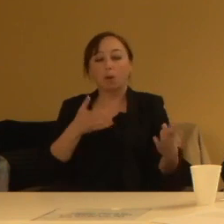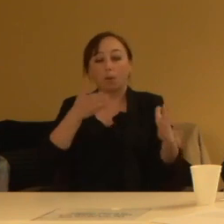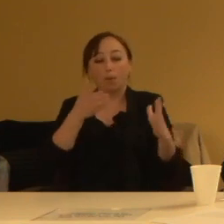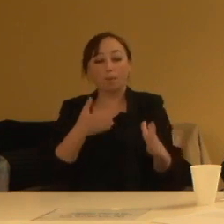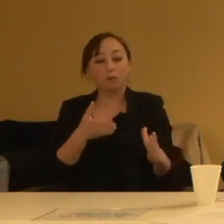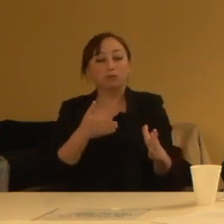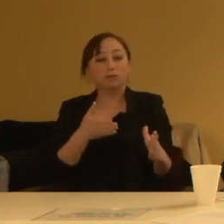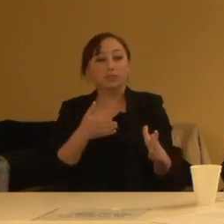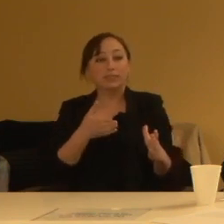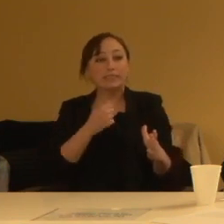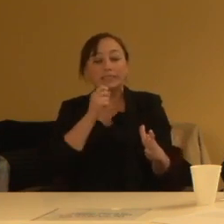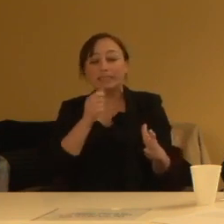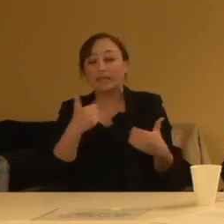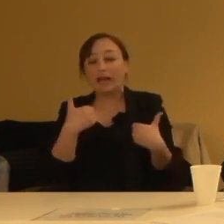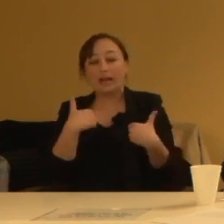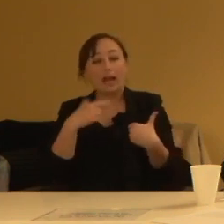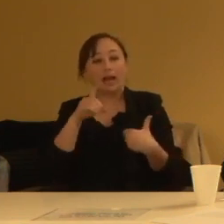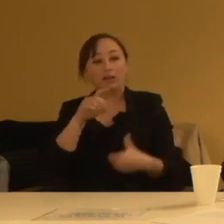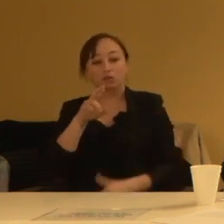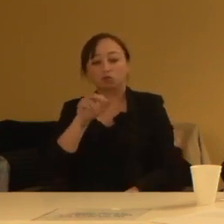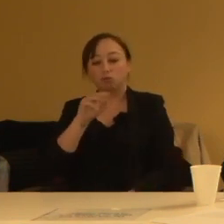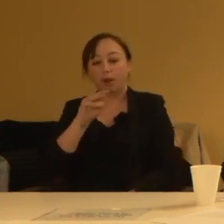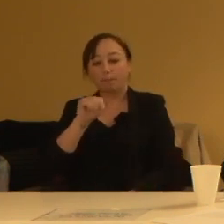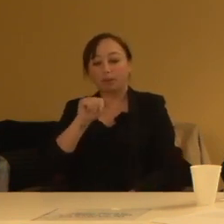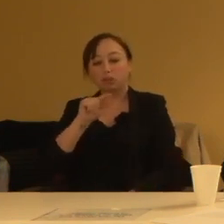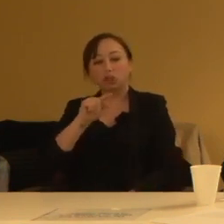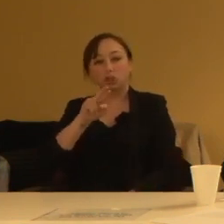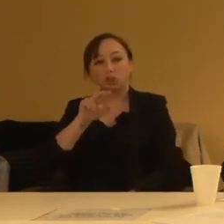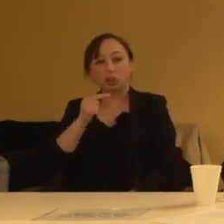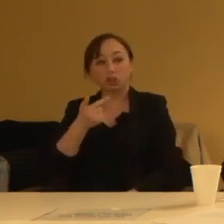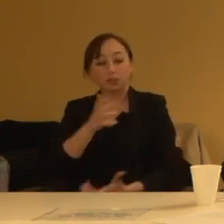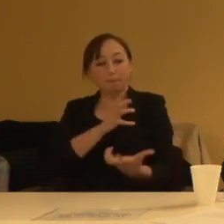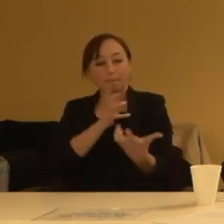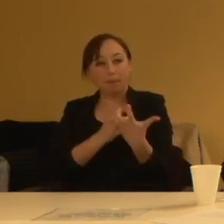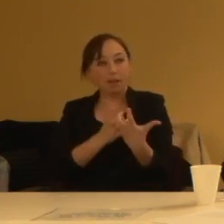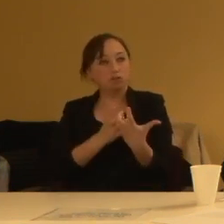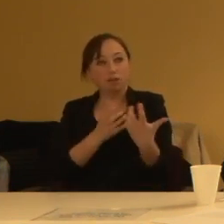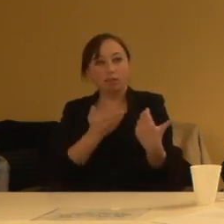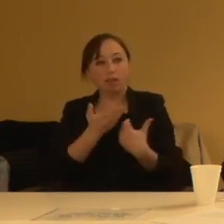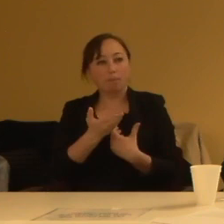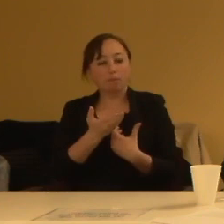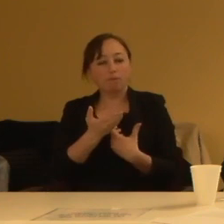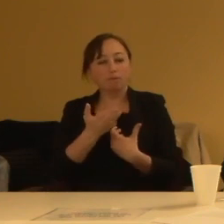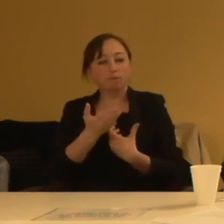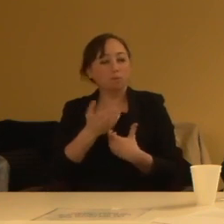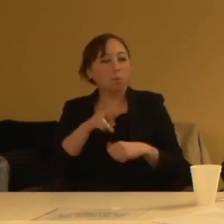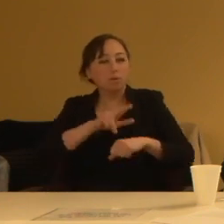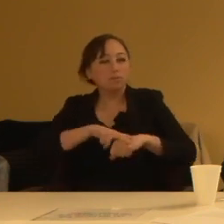the dramaturge for them in that space. So of course that relationship was not gonna go well,